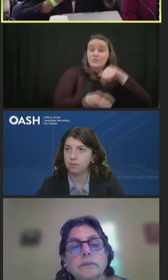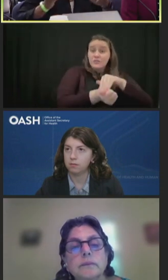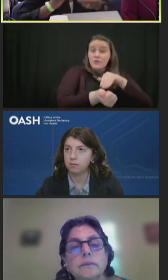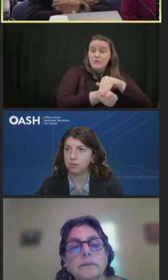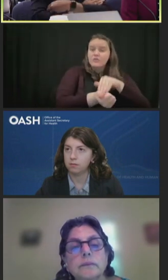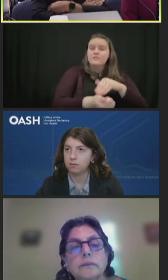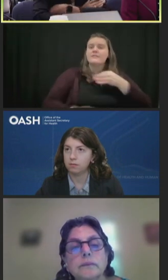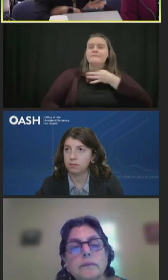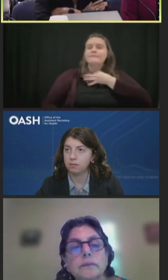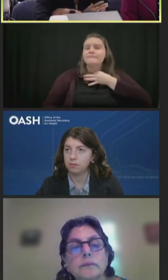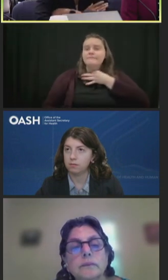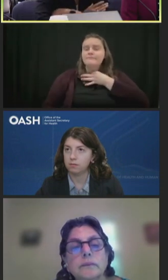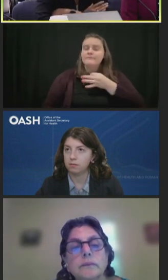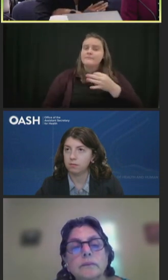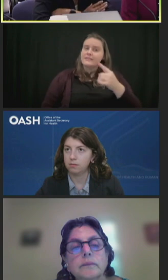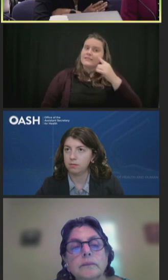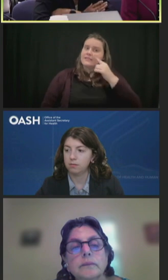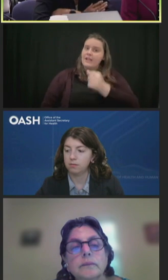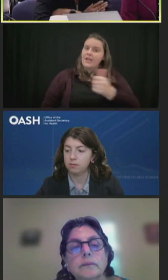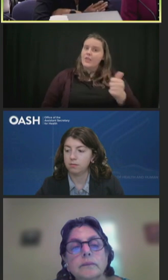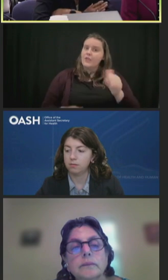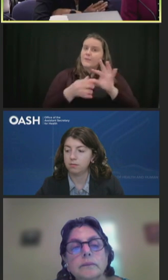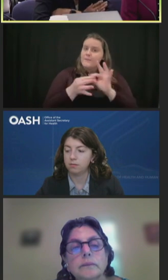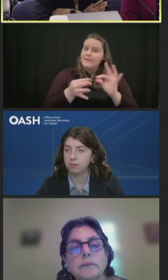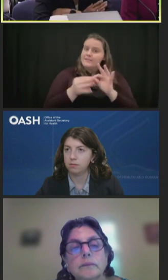whether or not you think there's other messaging that we also need to engage.